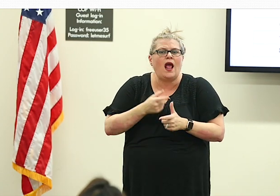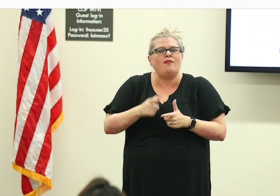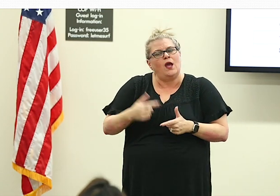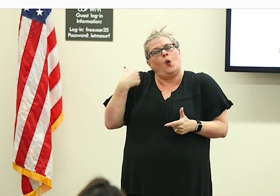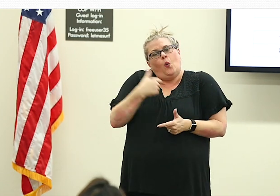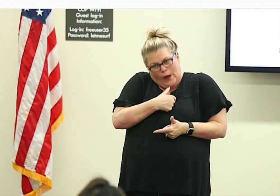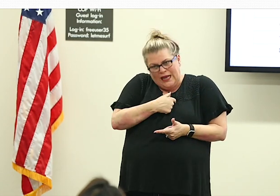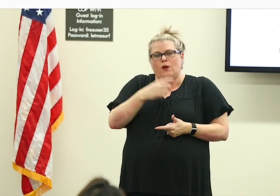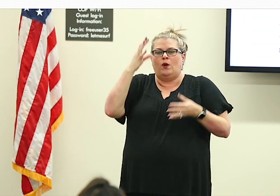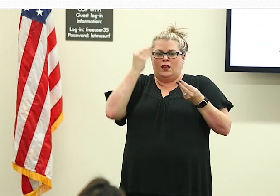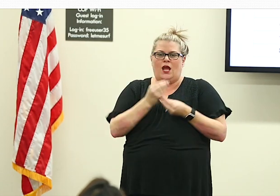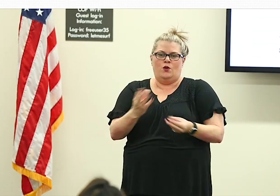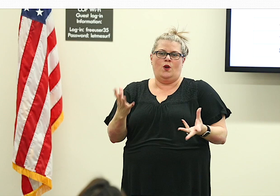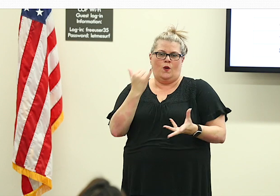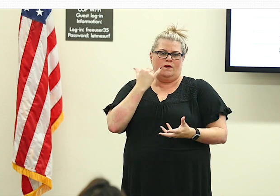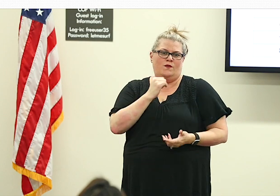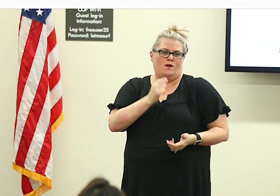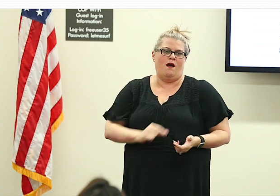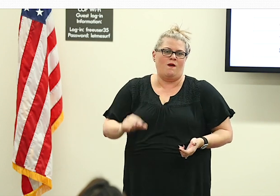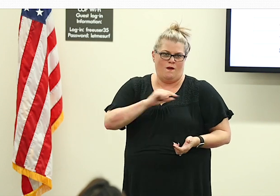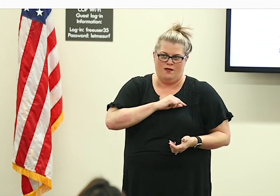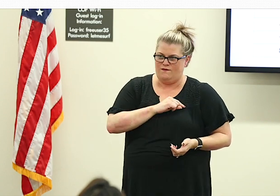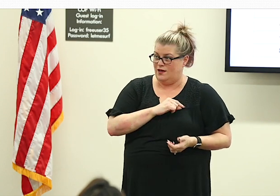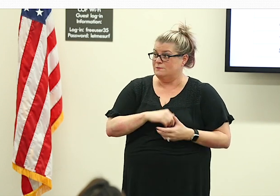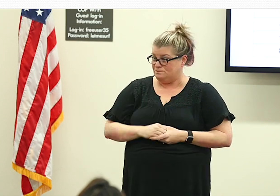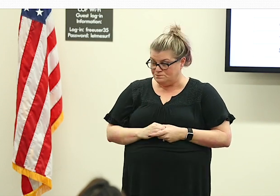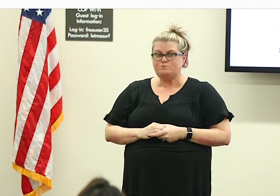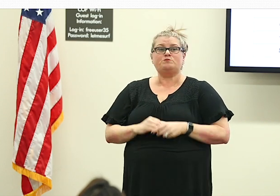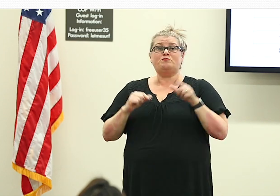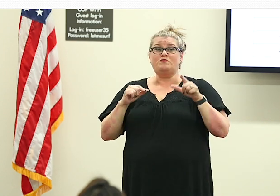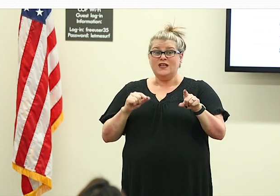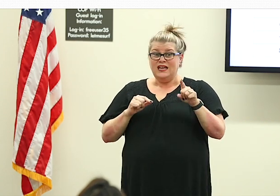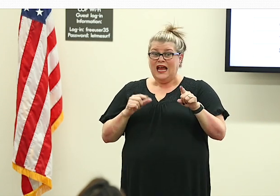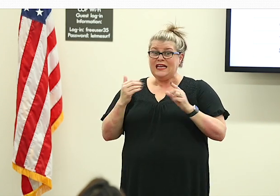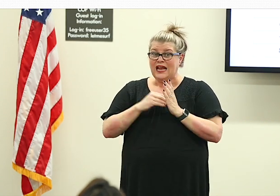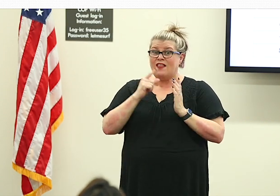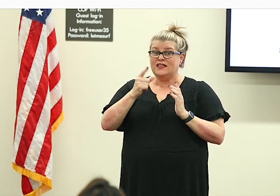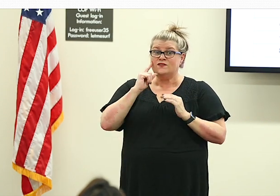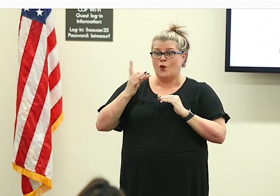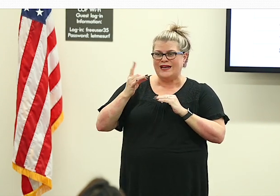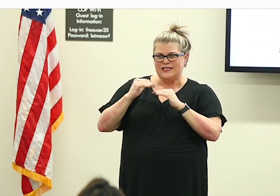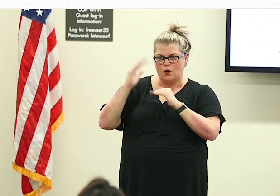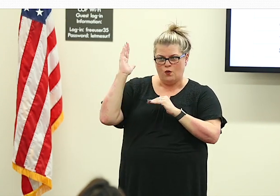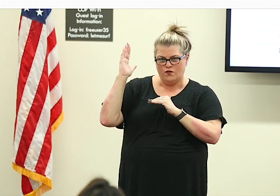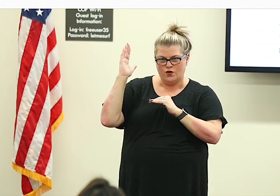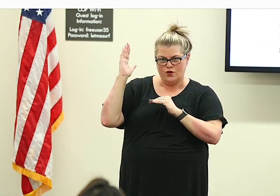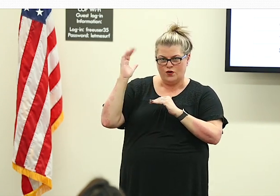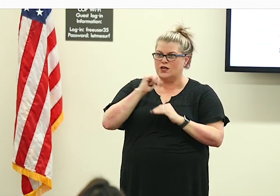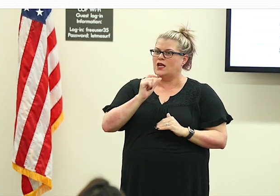And this is income for everyone in the household 18 and over. Not just the people on title.